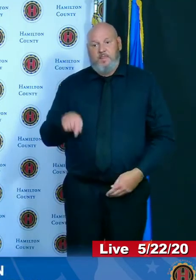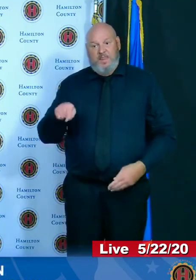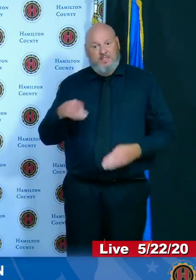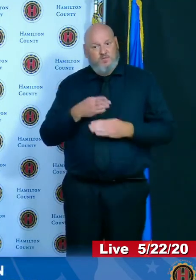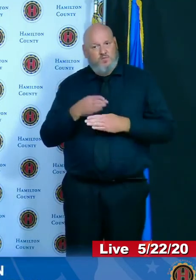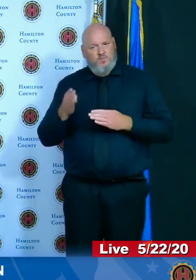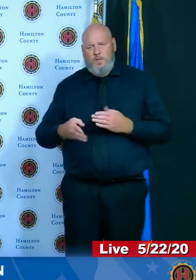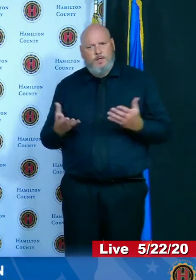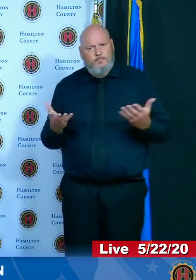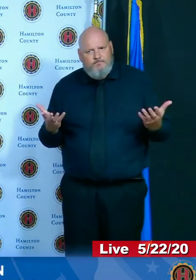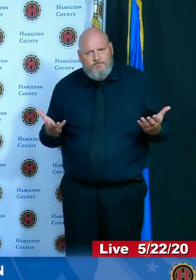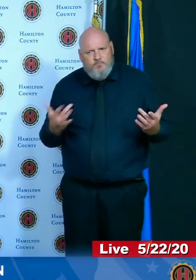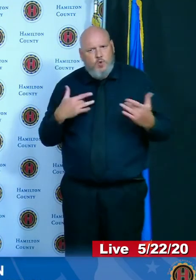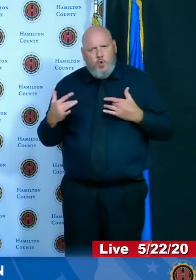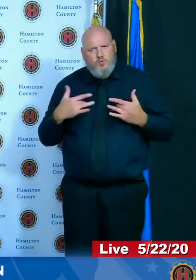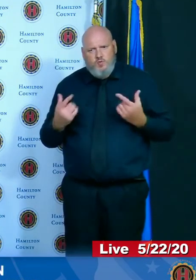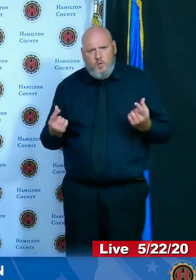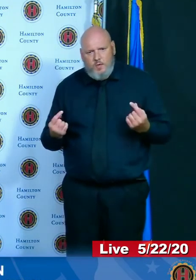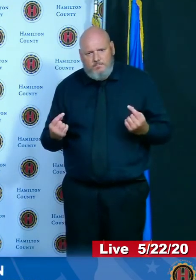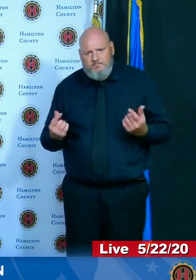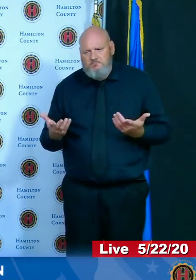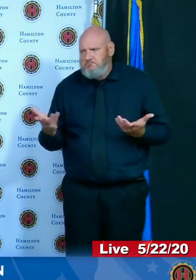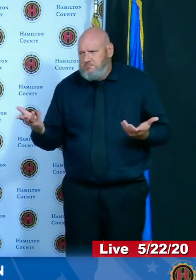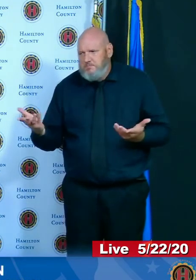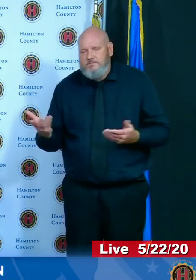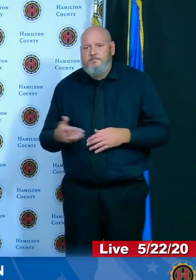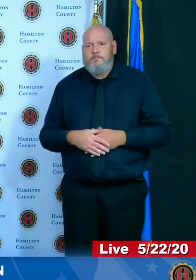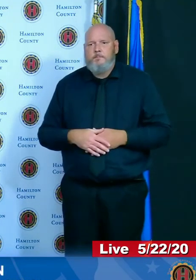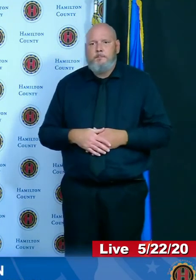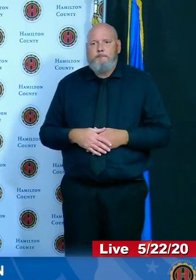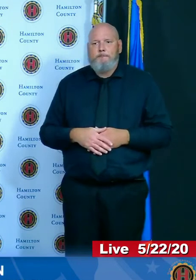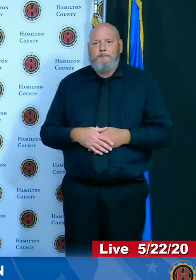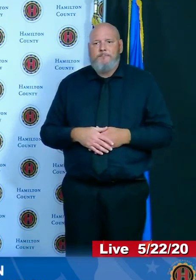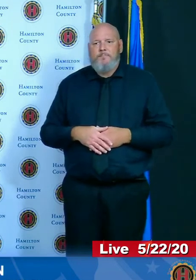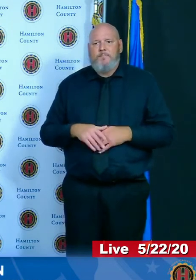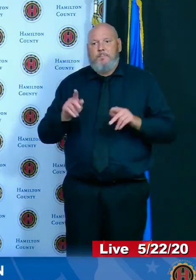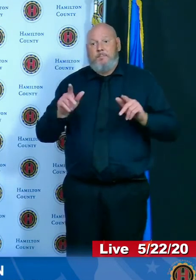out and still realize that the corona virus or Covid-19 is in the community and